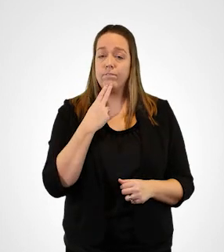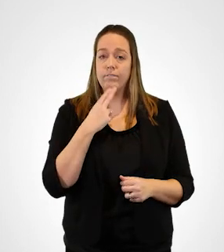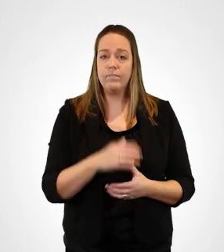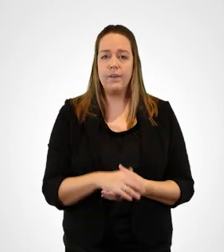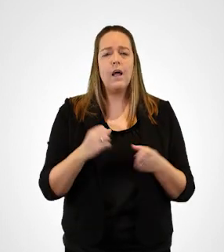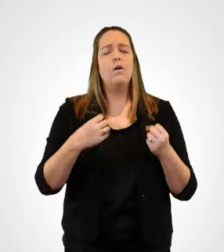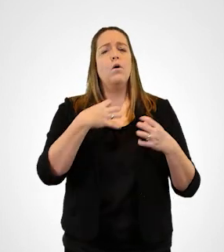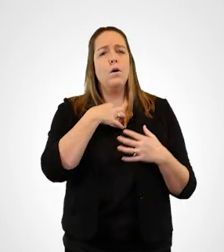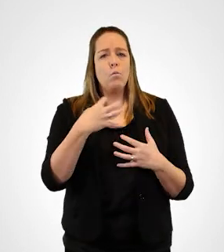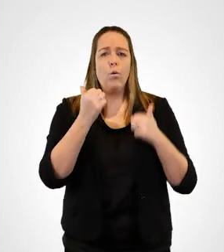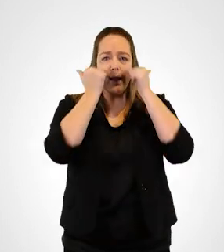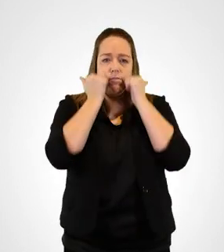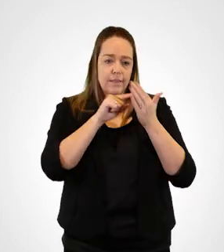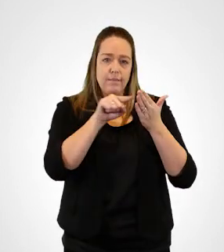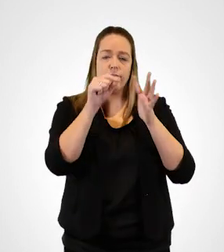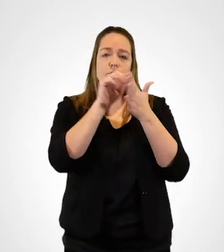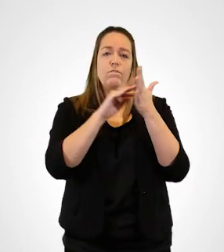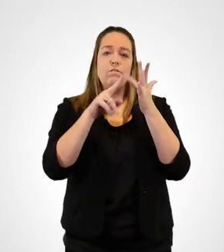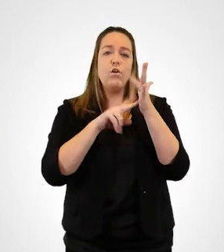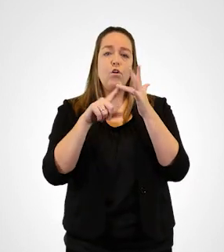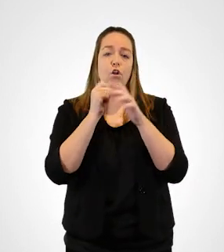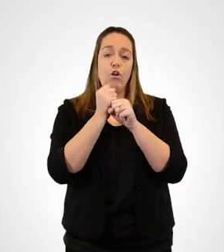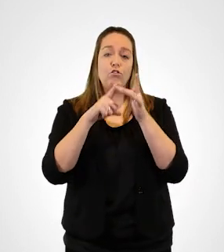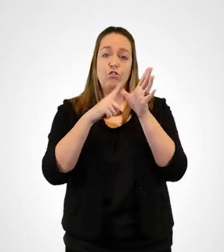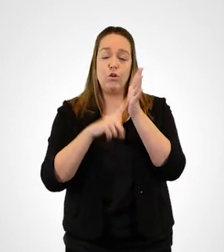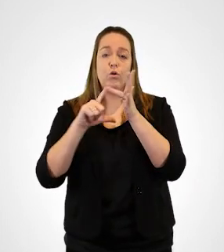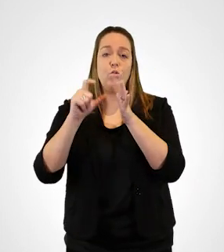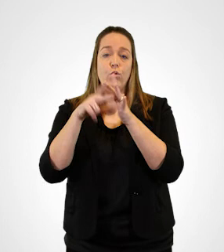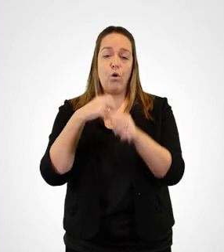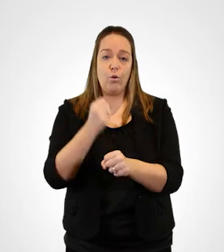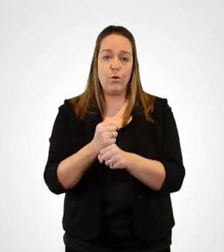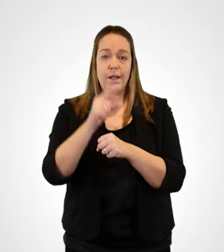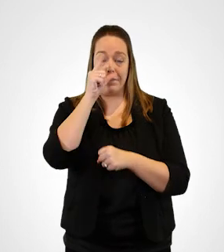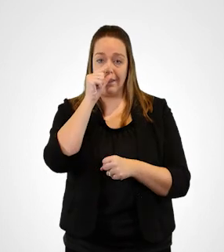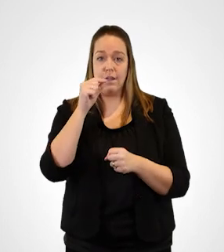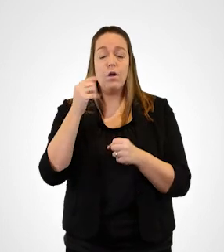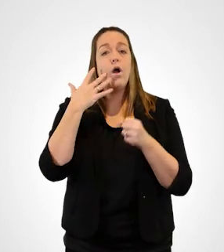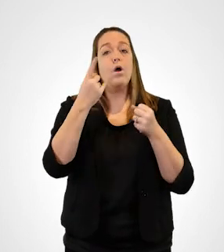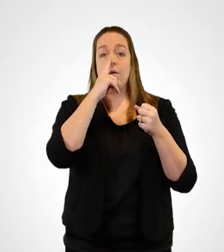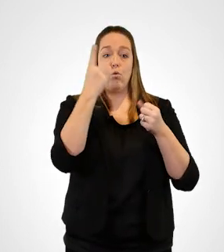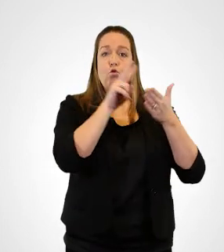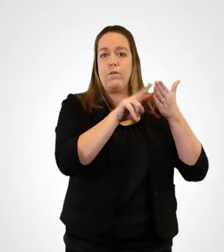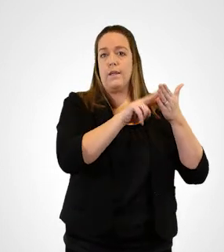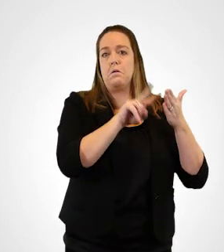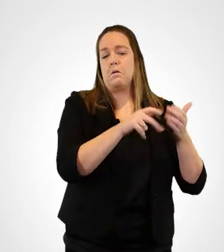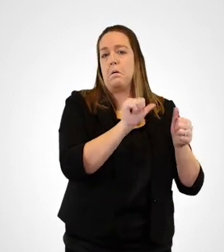that there's much more evidence of phonological coding ability in the reading of the better readers.